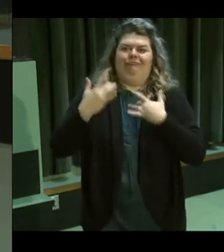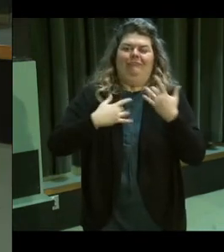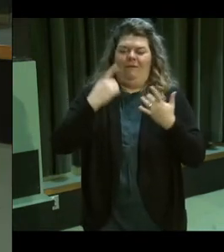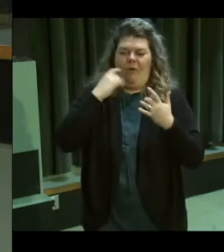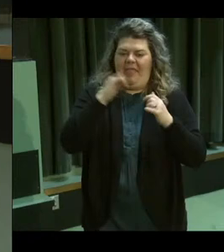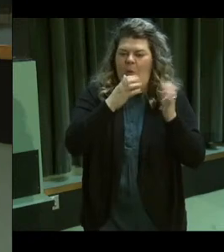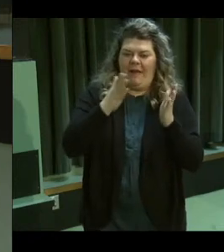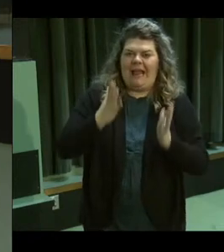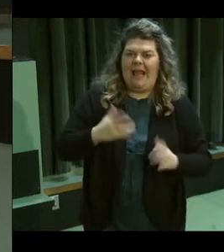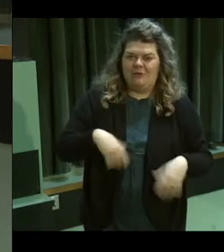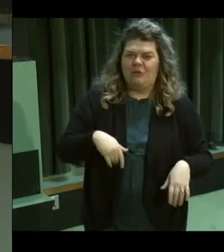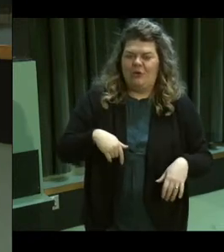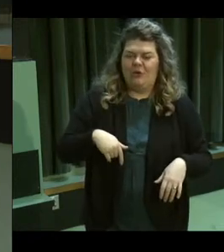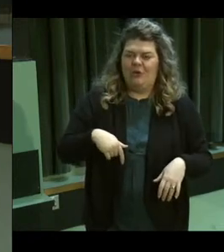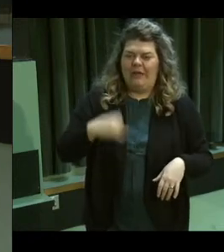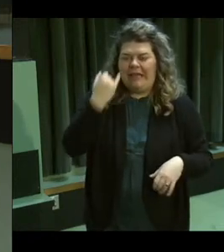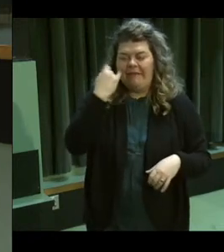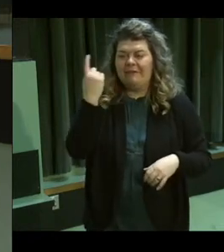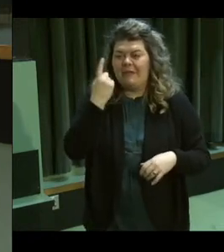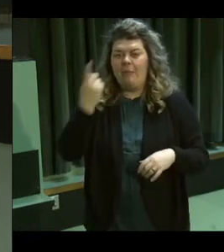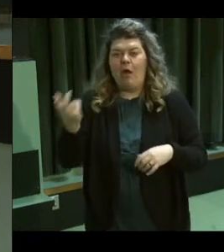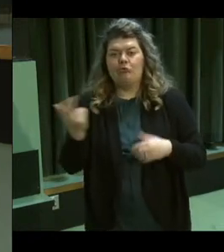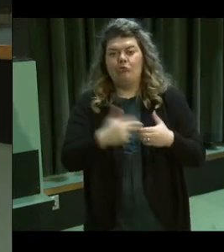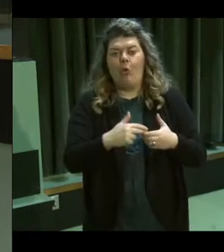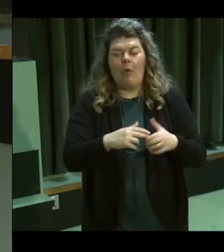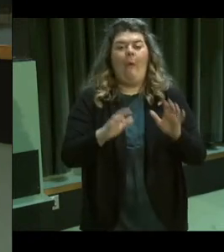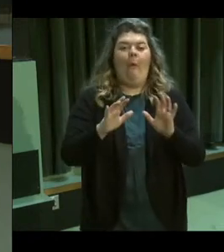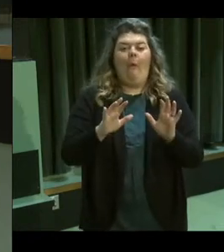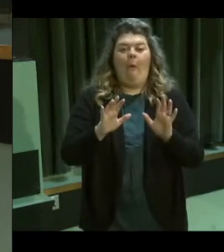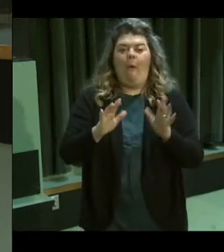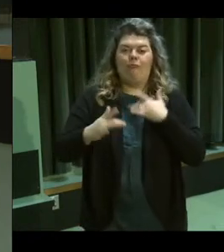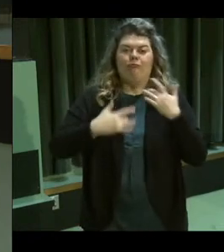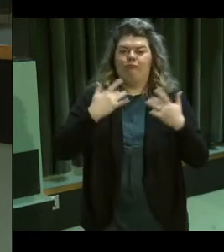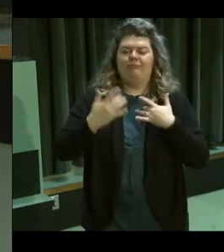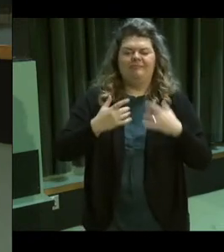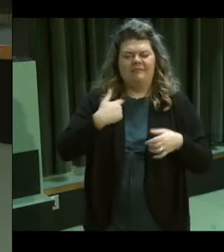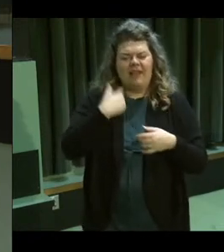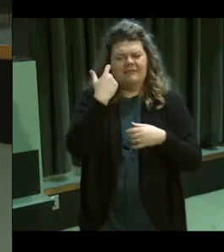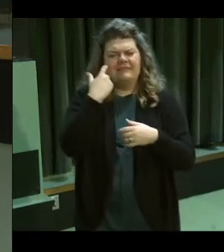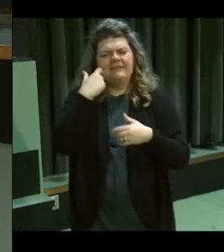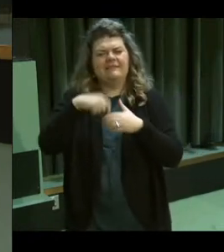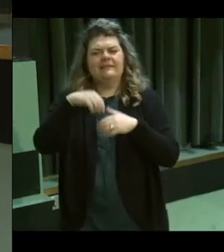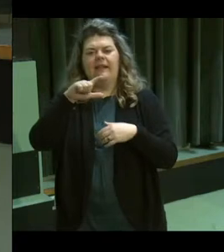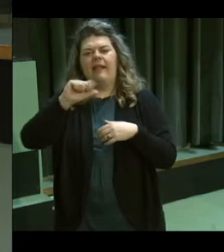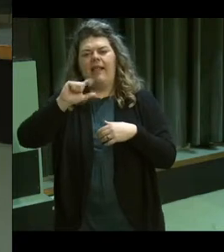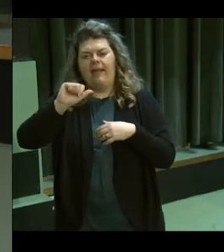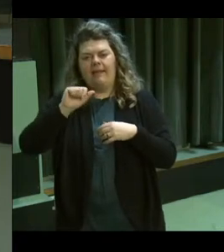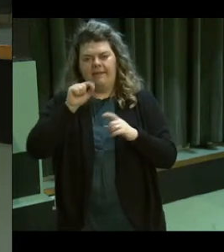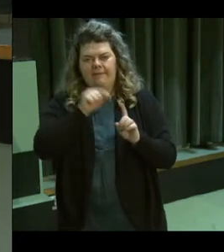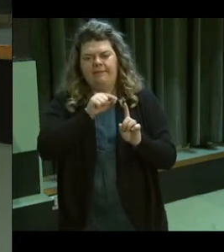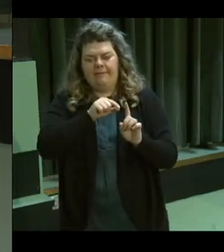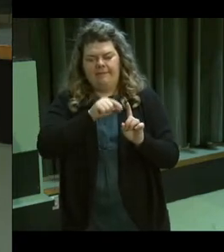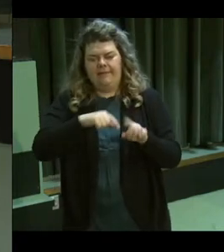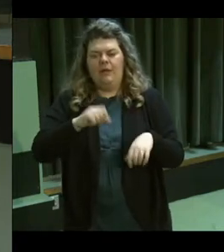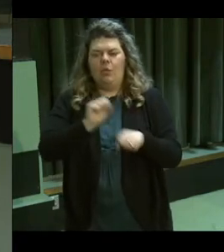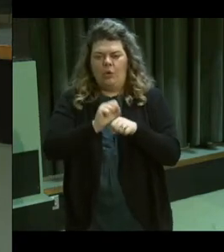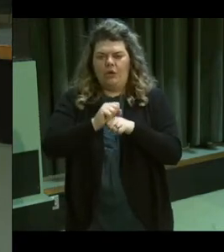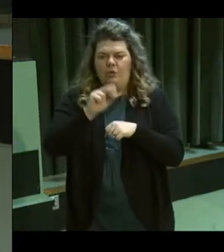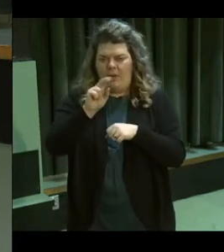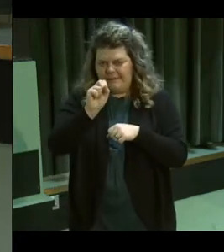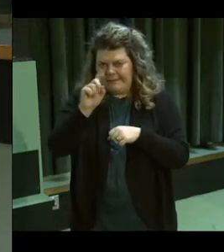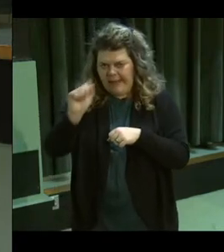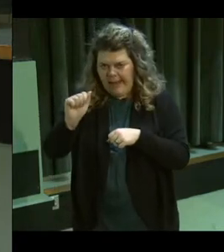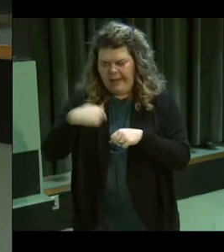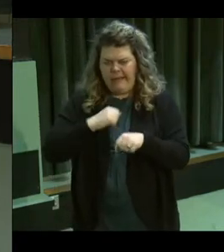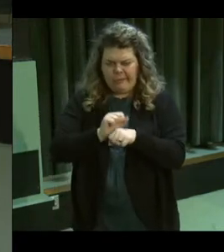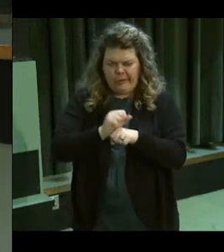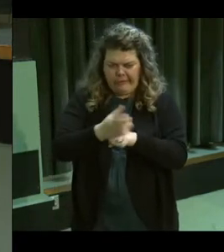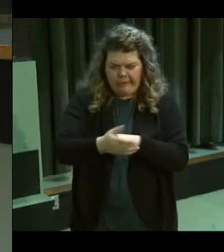an organizer, right? It is, I so